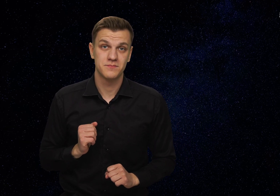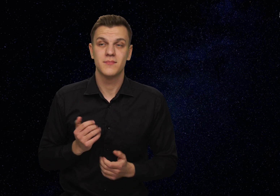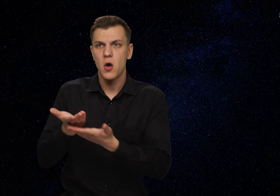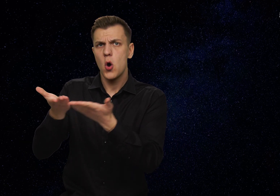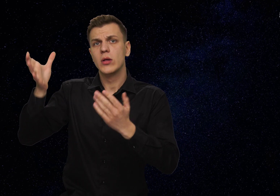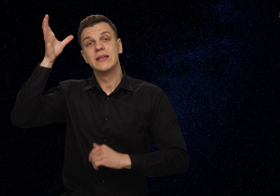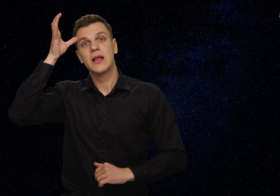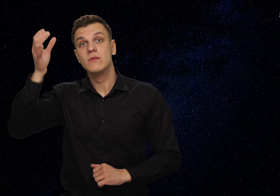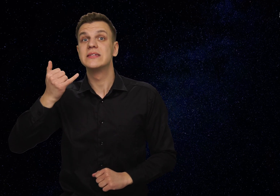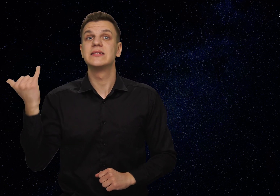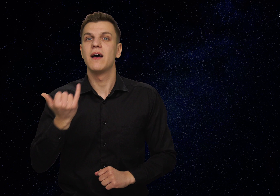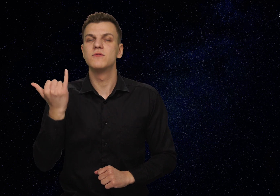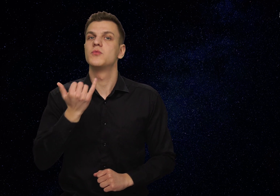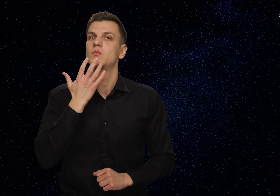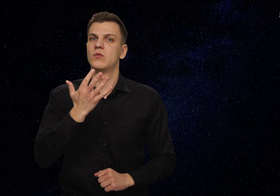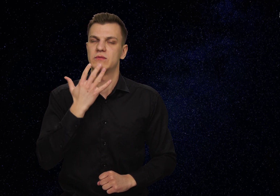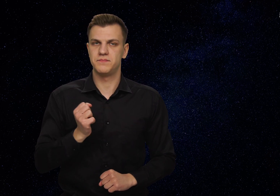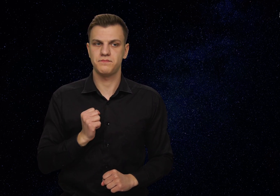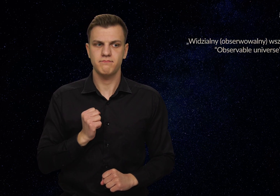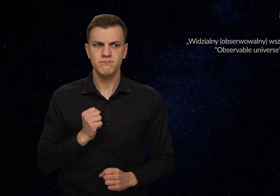Scientists, talking about the universe,